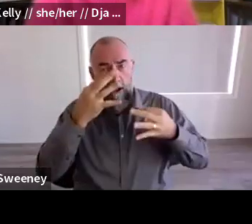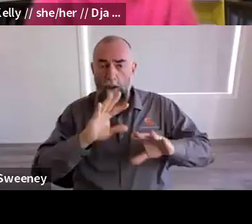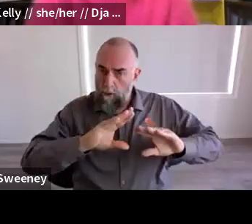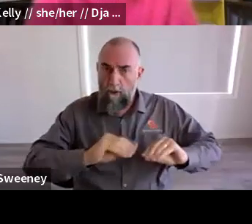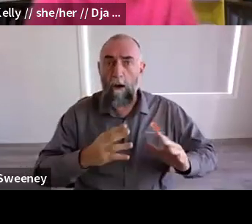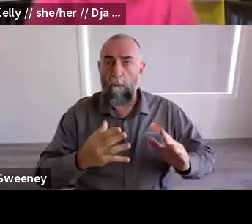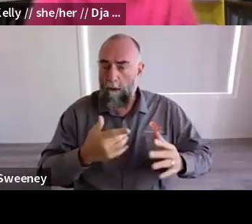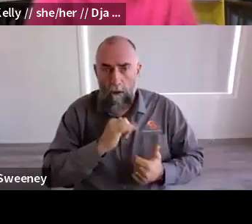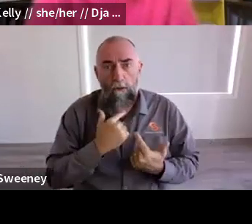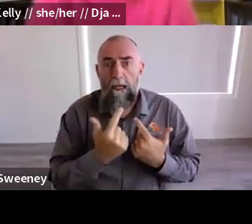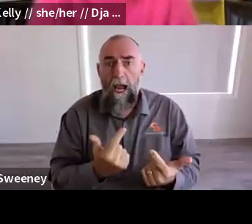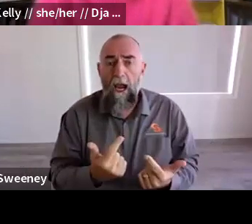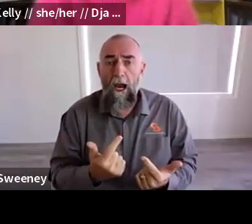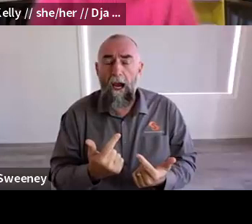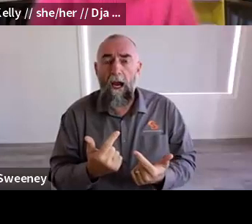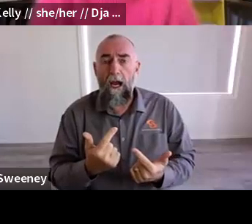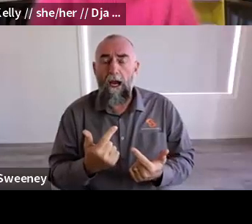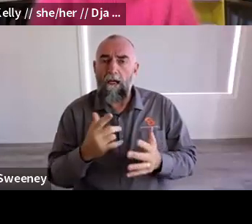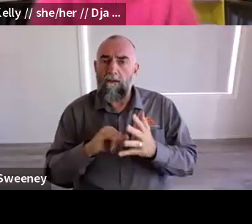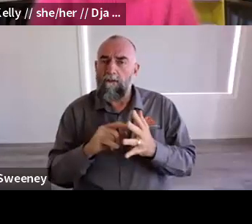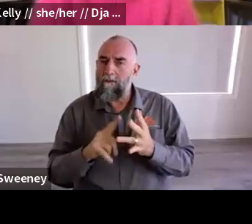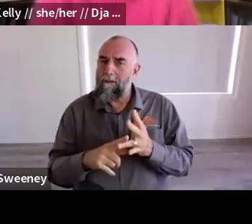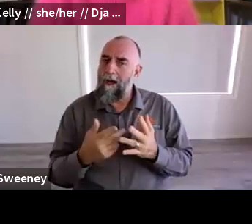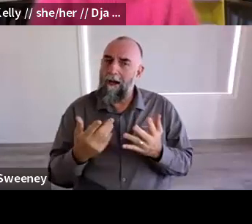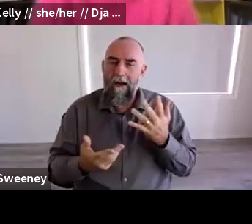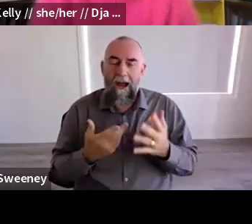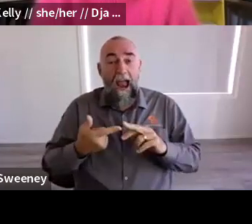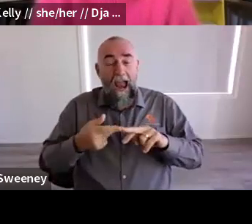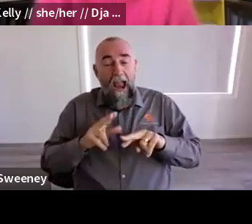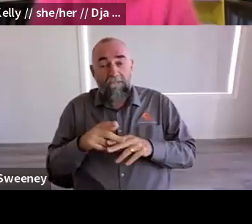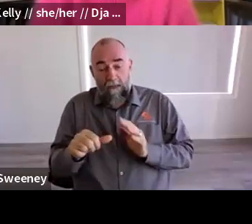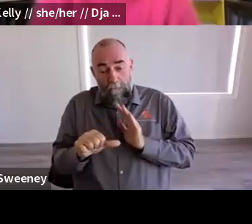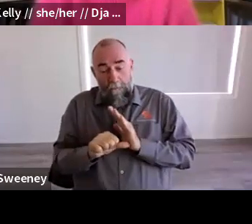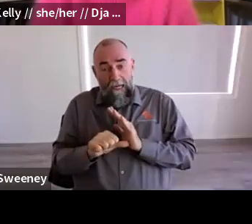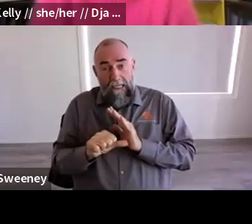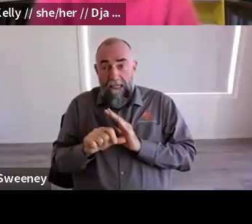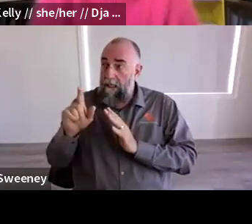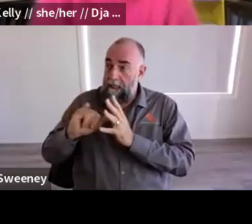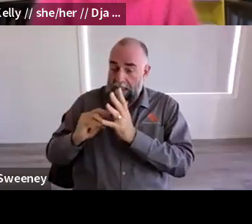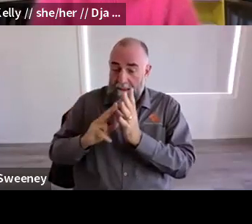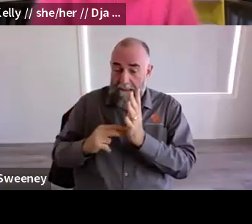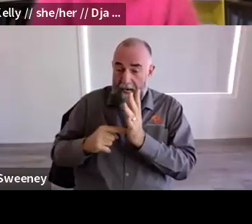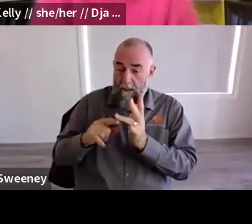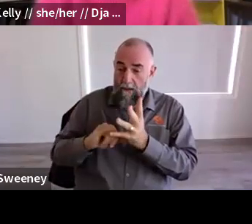is wrong. We don't want their money. Even if we have to do without an